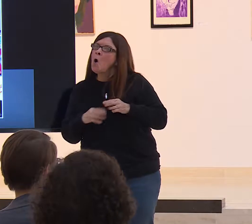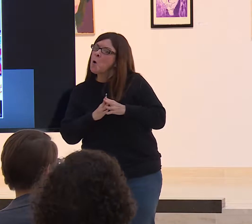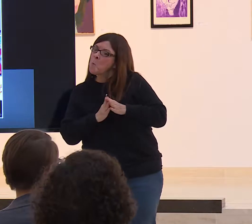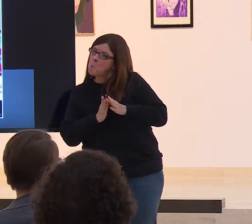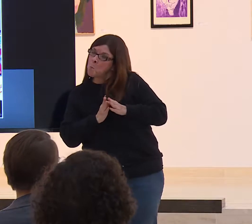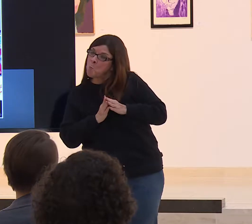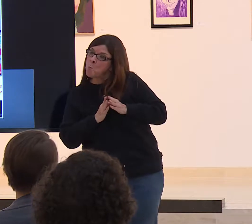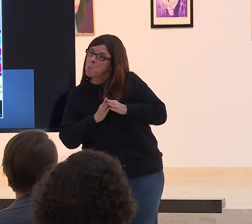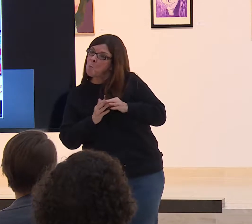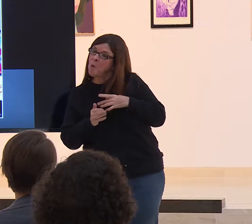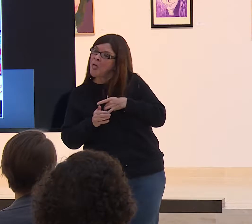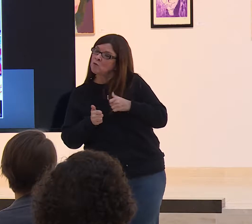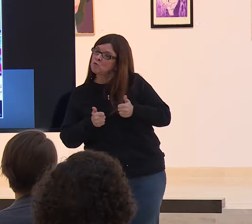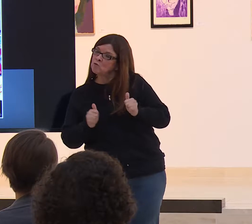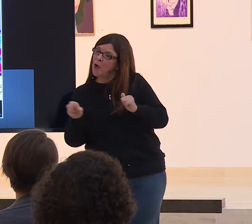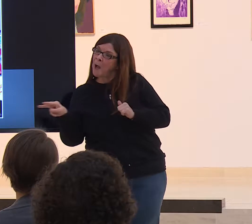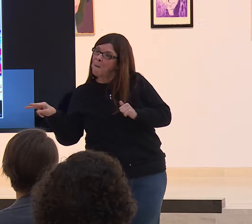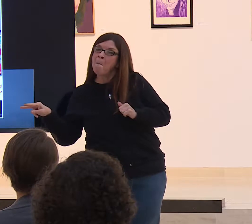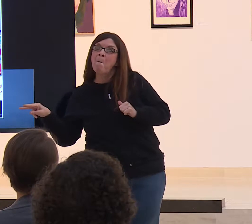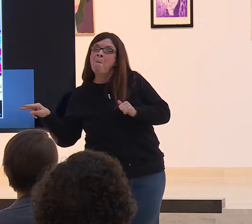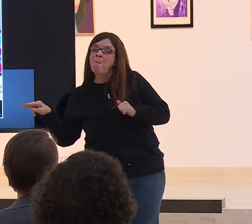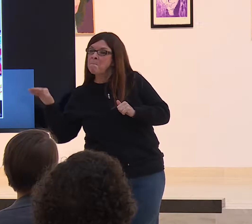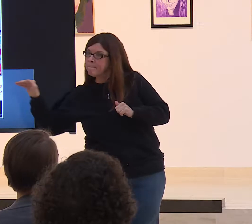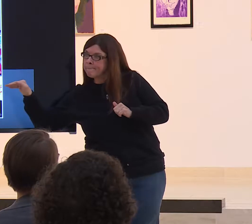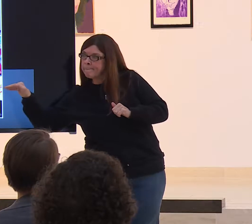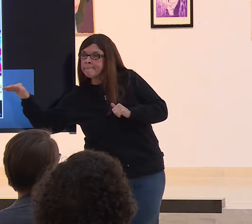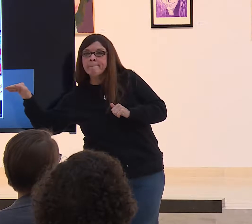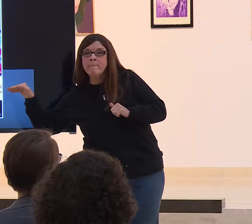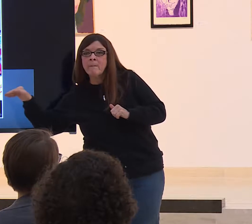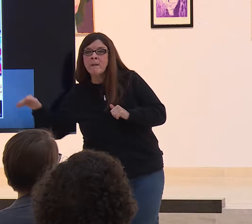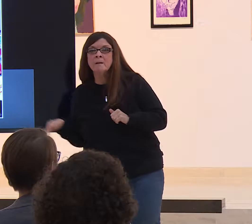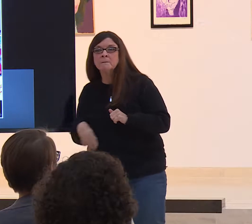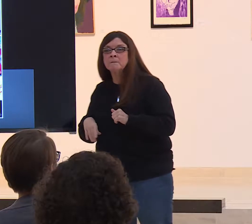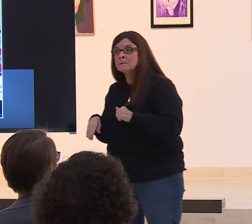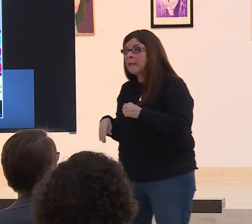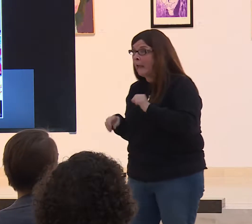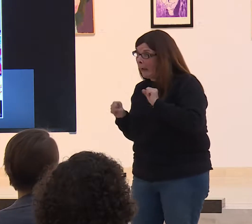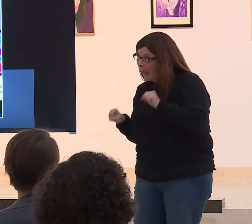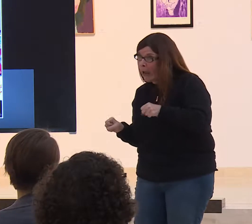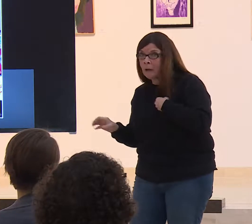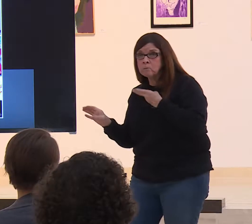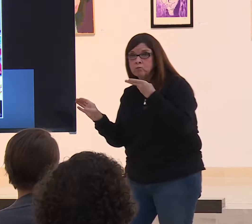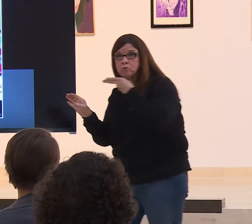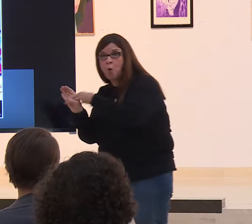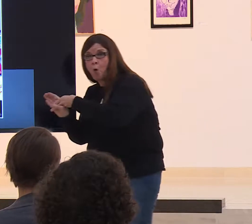and got a little bit of curious. They thought, "Hmm, maybe I could do this, too."